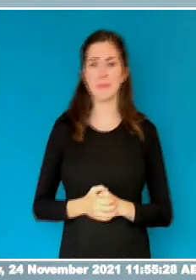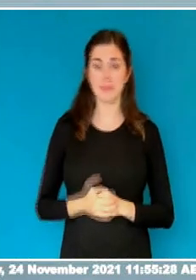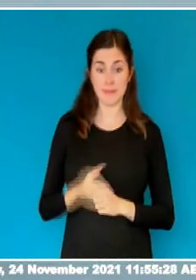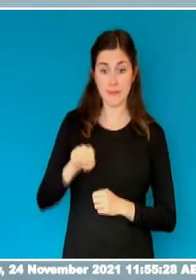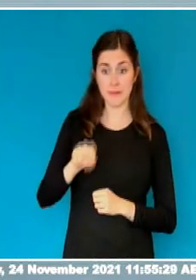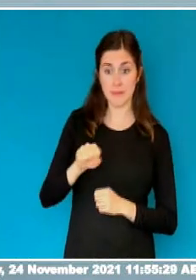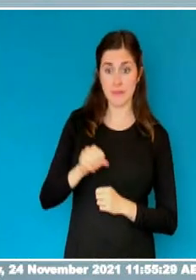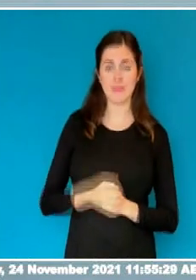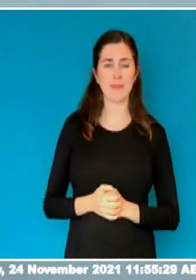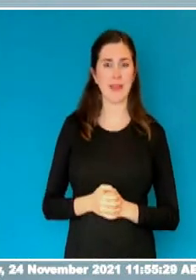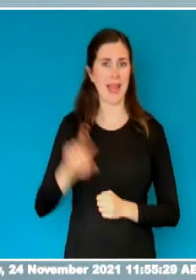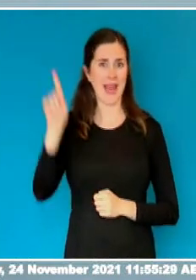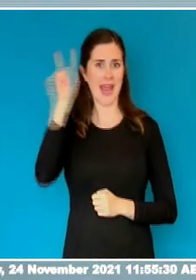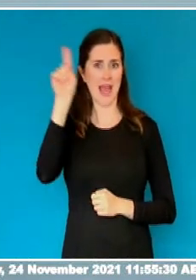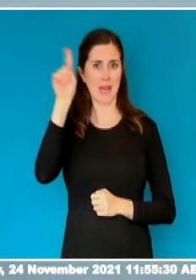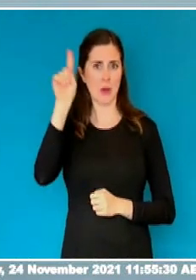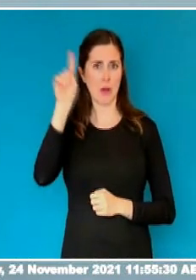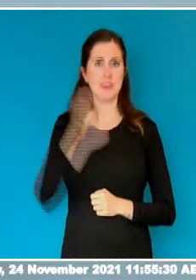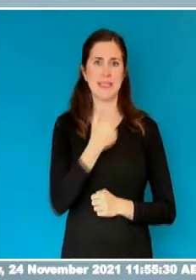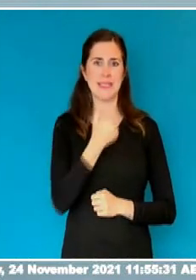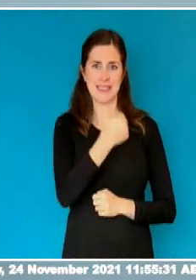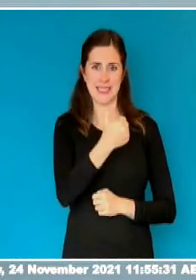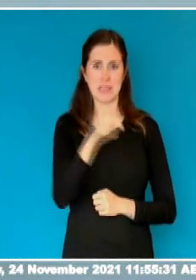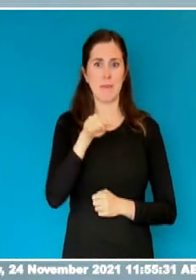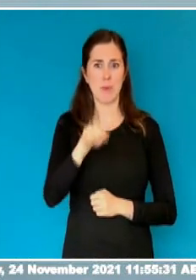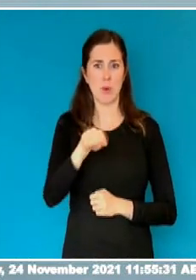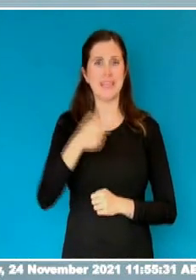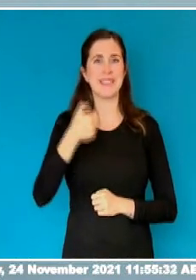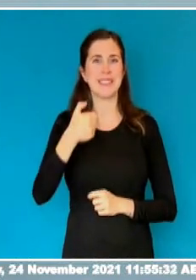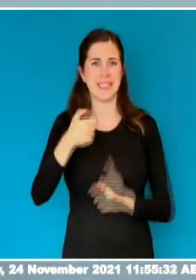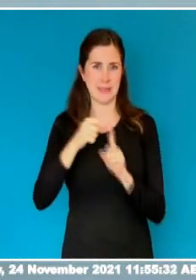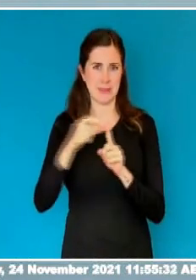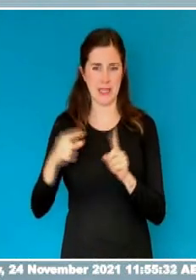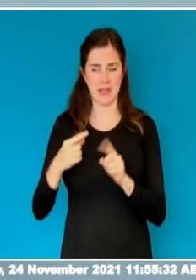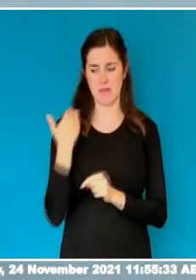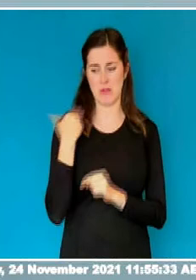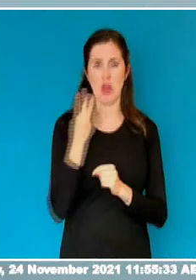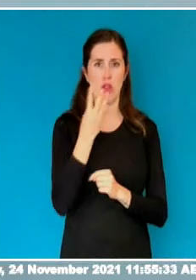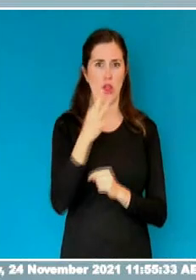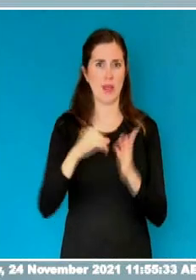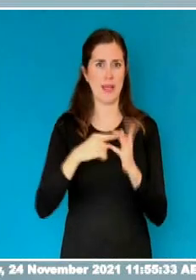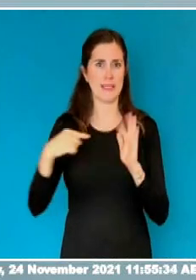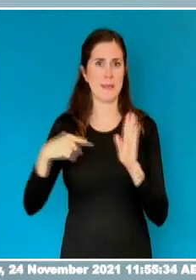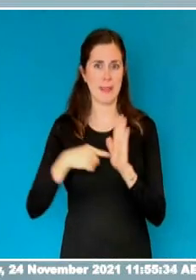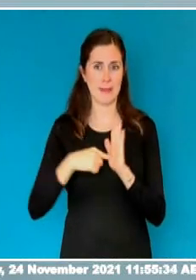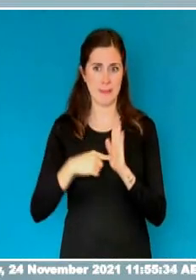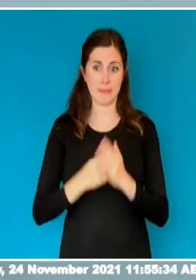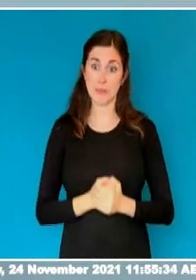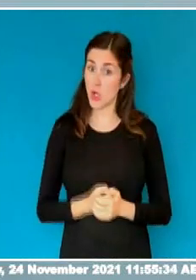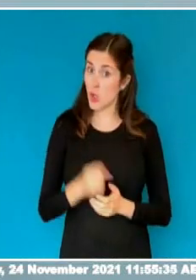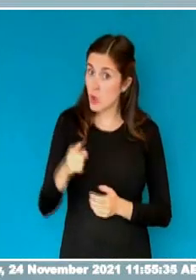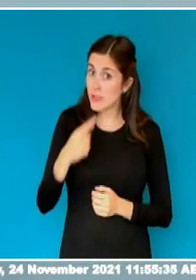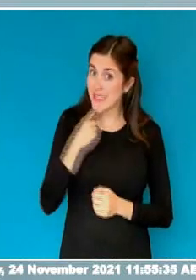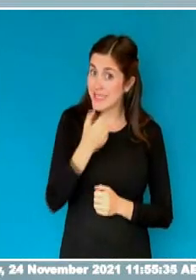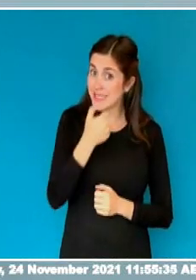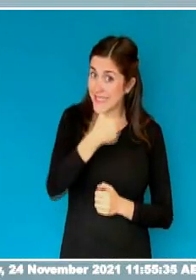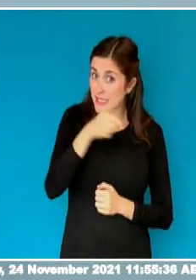So the current rate is at 6.6 per cent as at 30 September. 6.6 per cent? Correct.